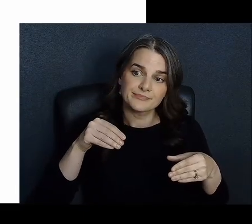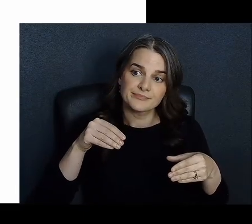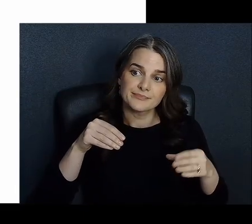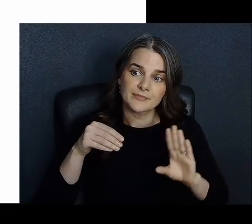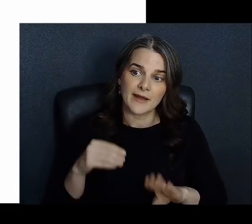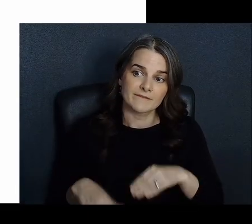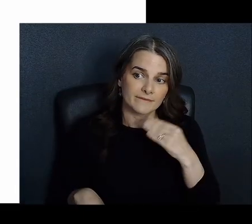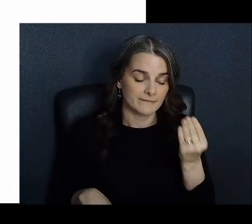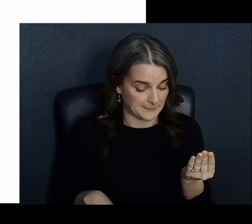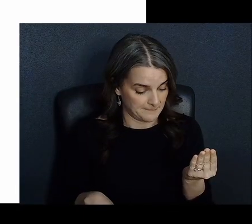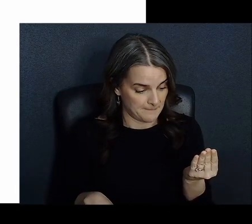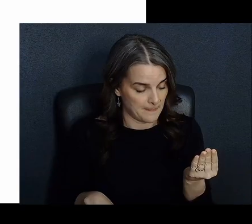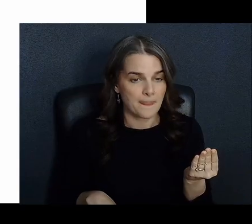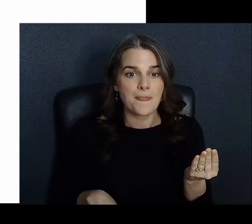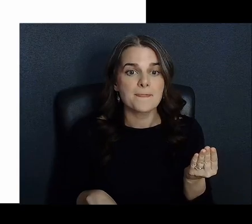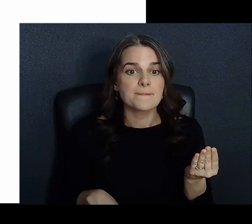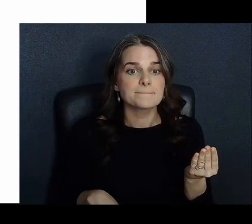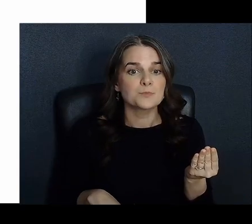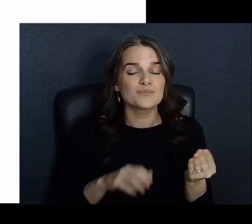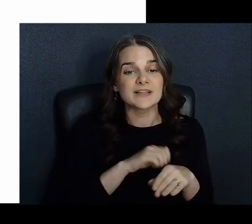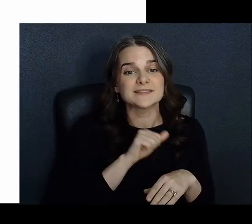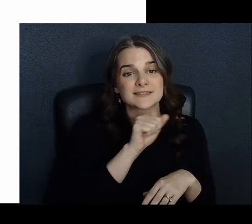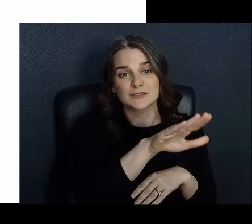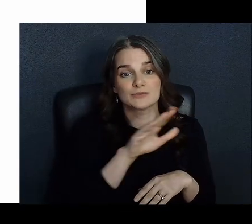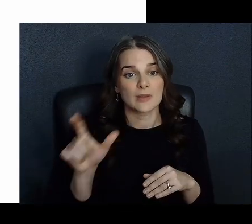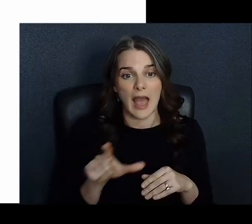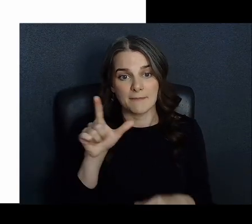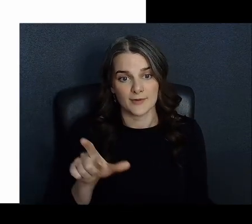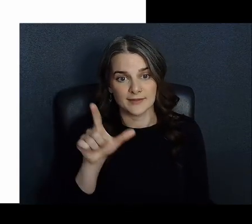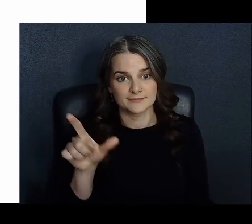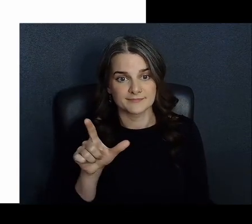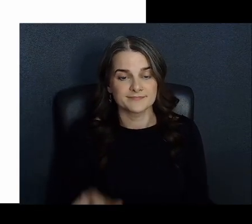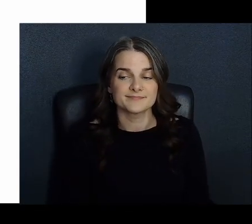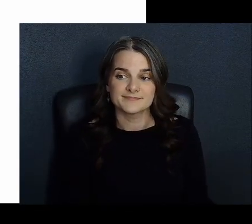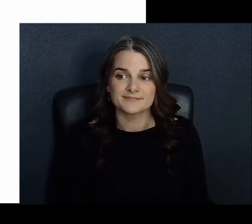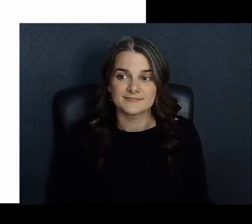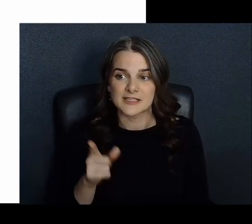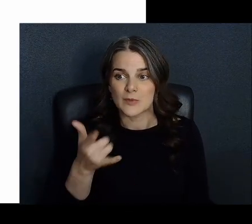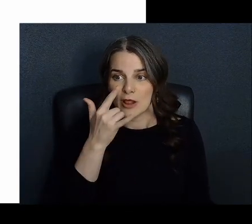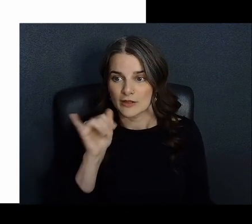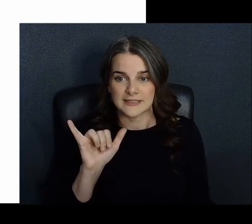then it goes back to your library. This is an example of a cartridge that comes in it.